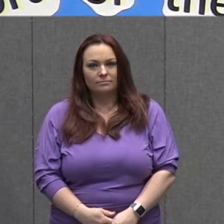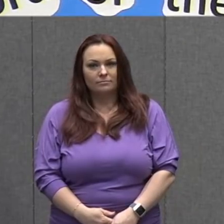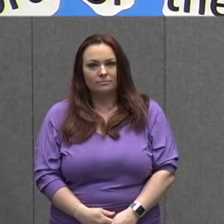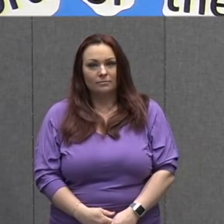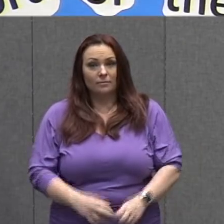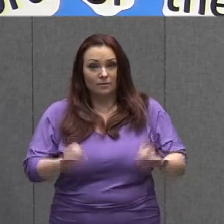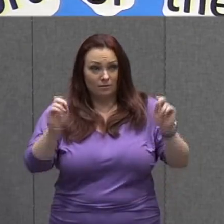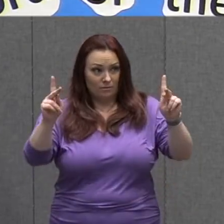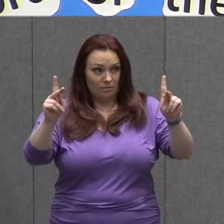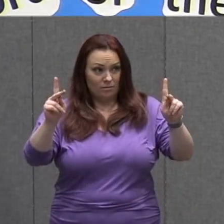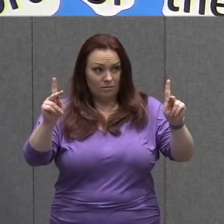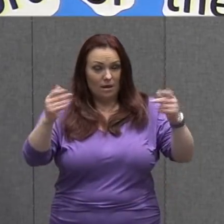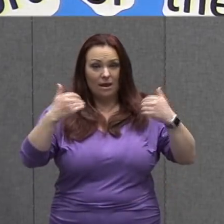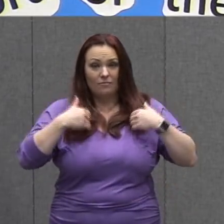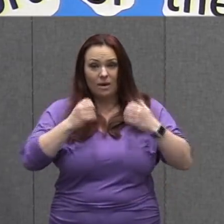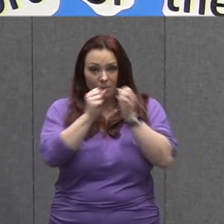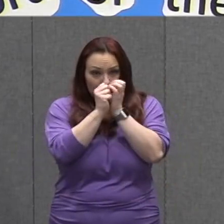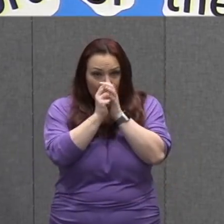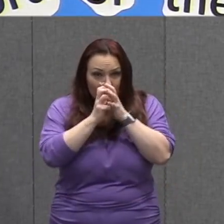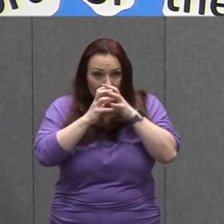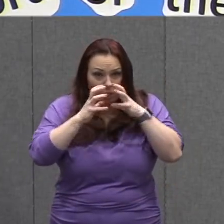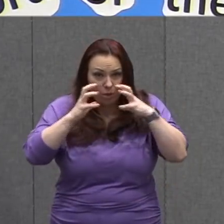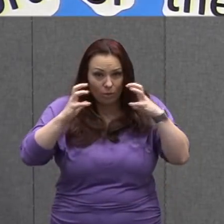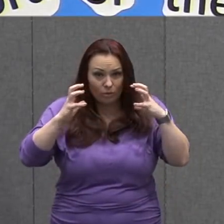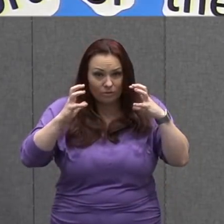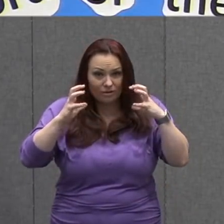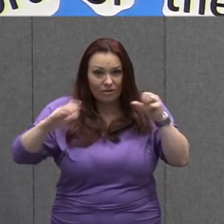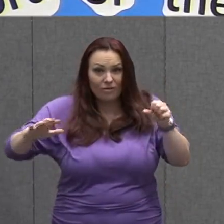Okay. So I have my balloon, full of seeds.